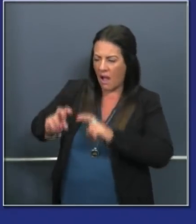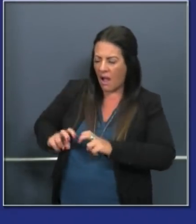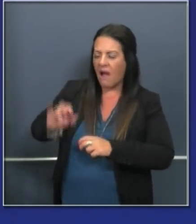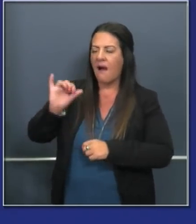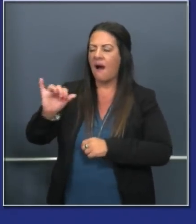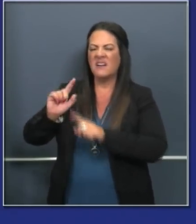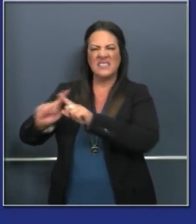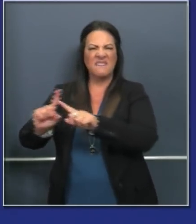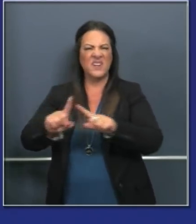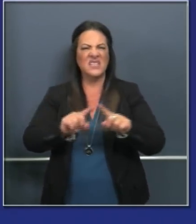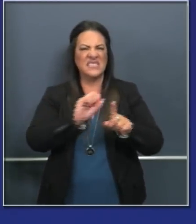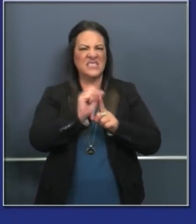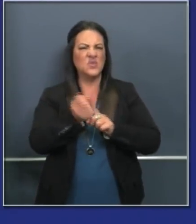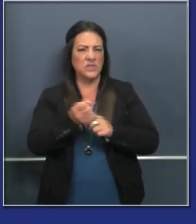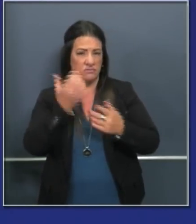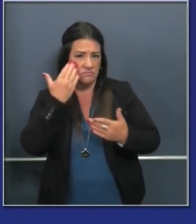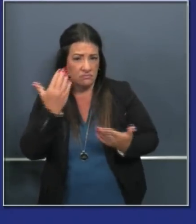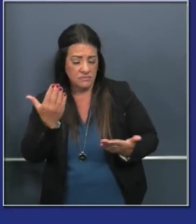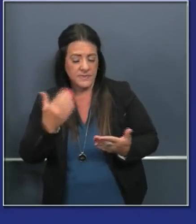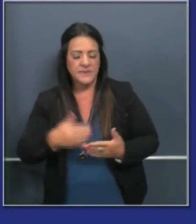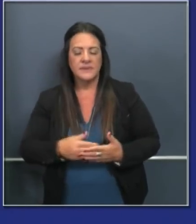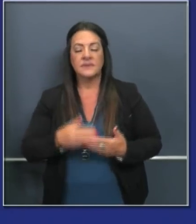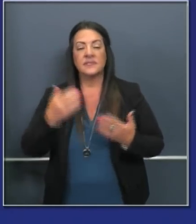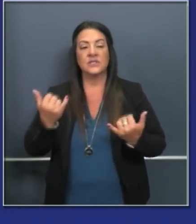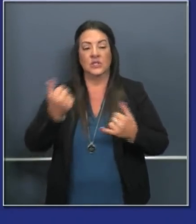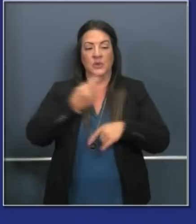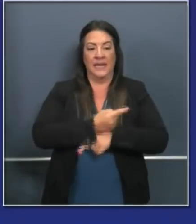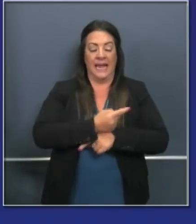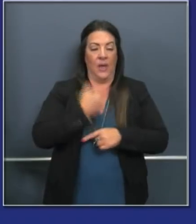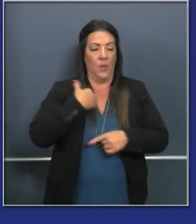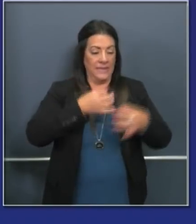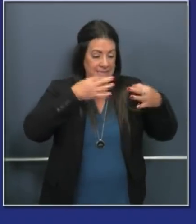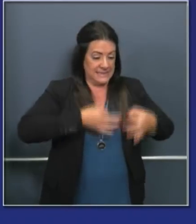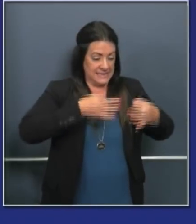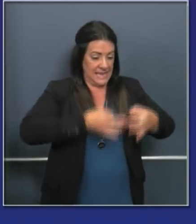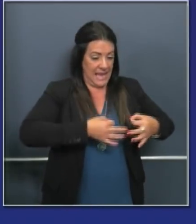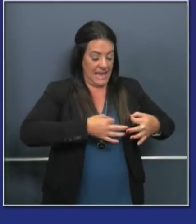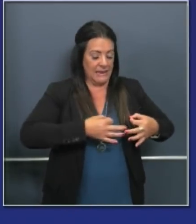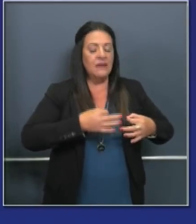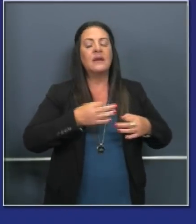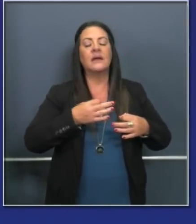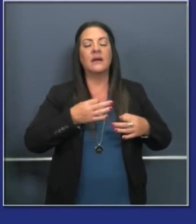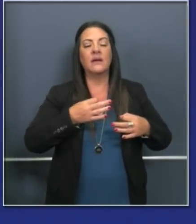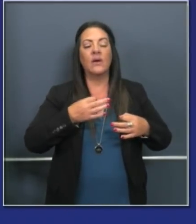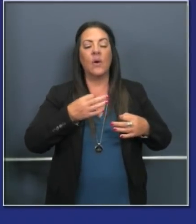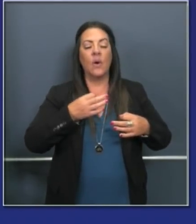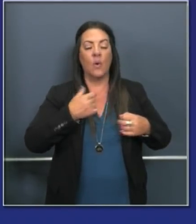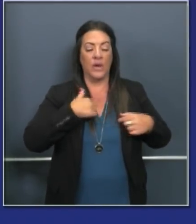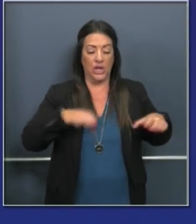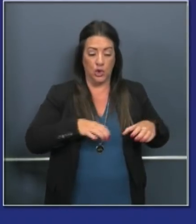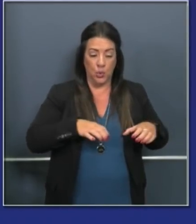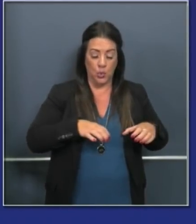HIGHLIGHTS ONE OF THE KEY BENEFITS OF THE TOOL WHICH IS ALLOWING US TO LOOK AT VARIOUS